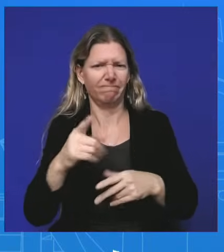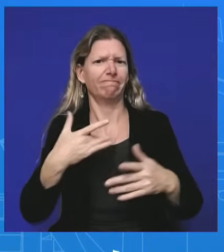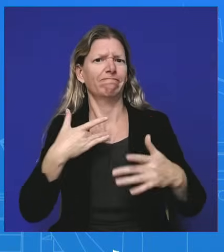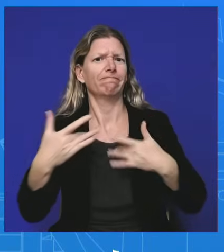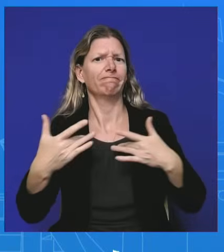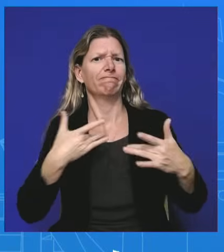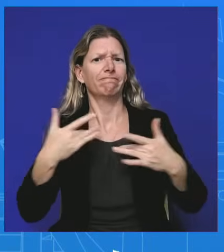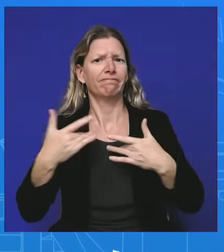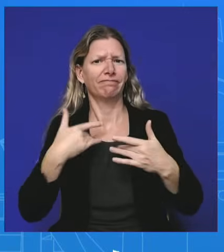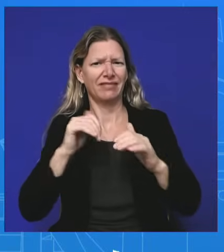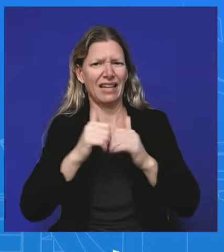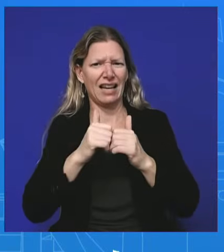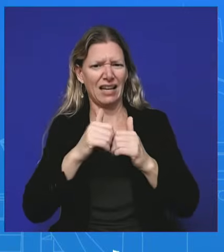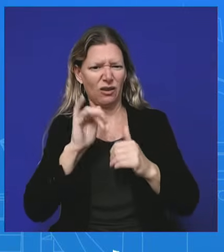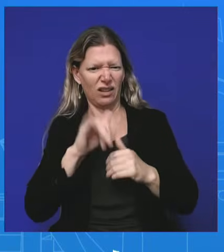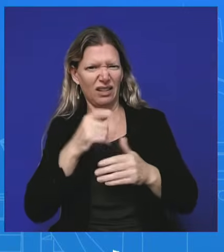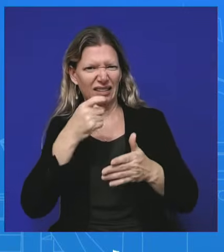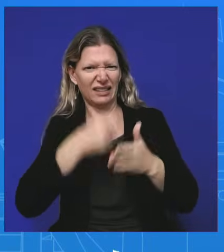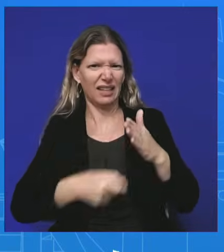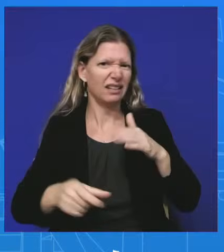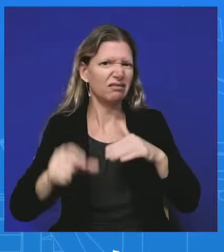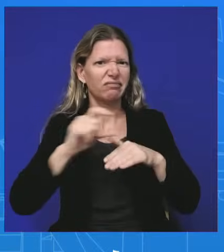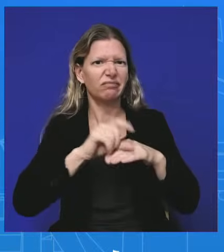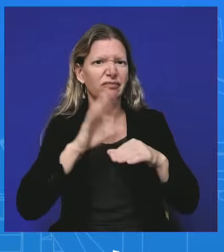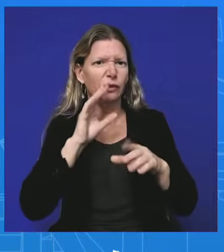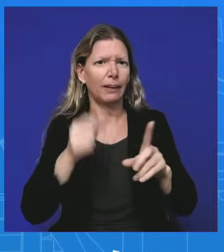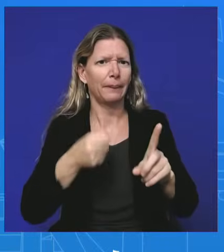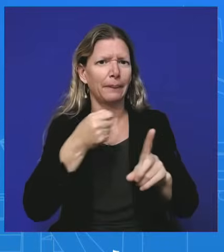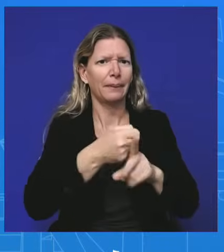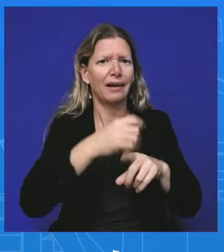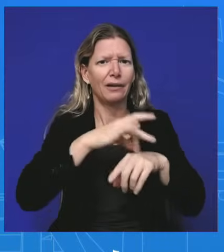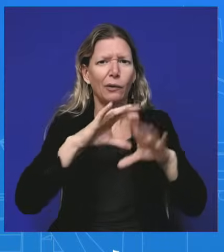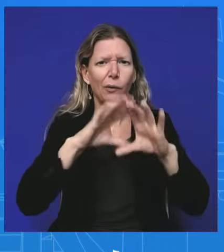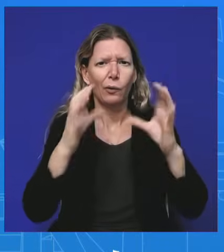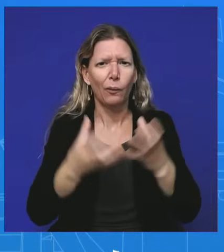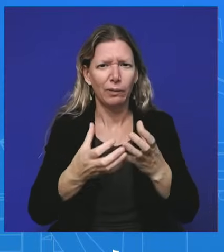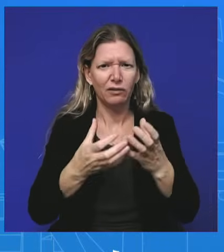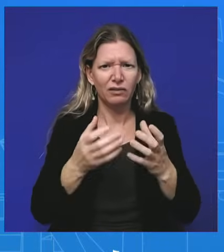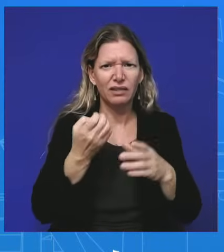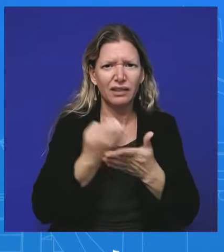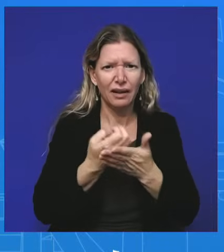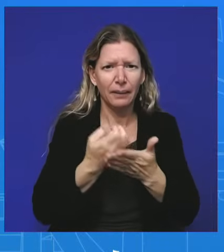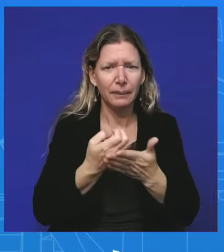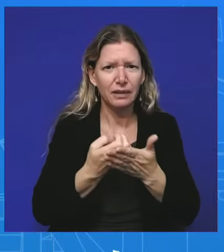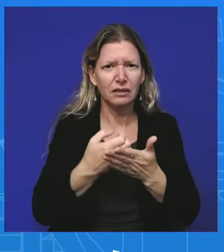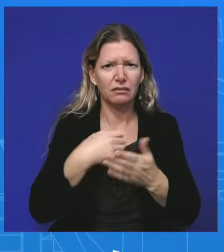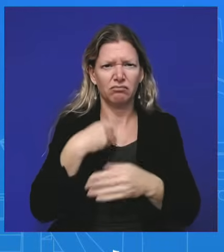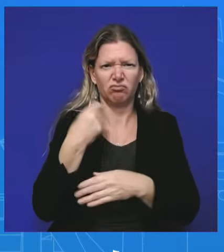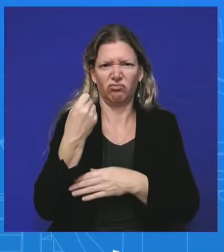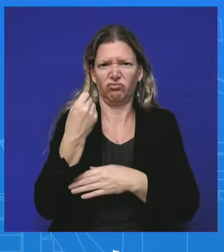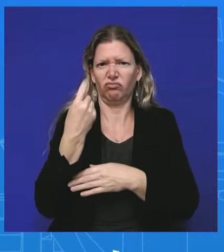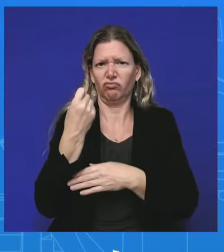about the case she's making for how underpriced exports have hurt the U.S. economy specifically.